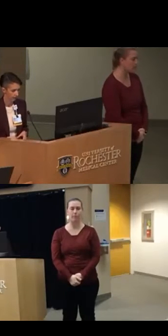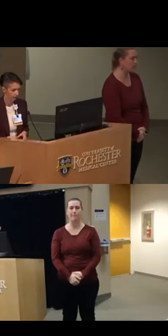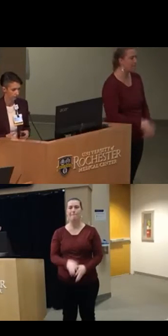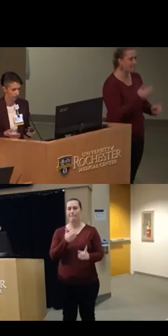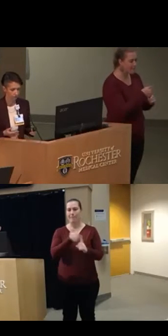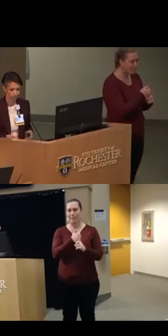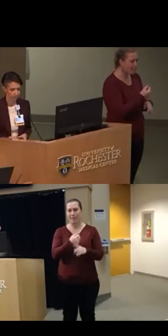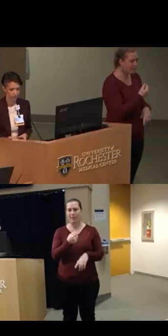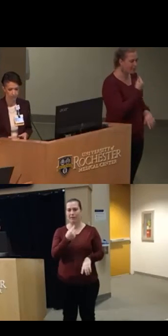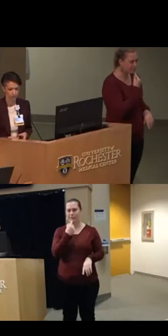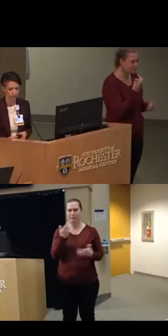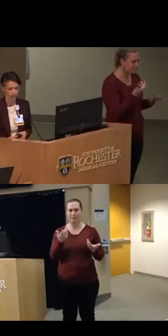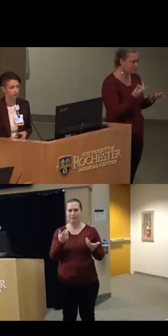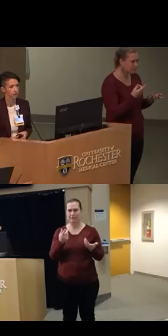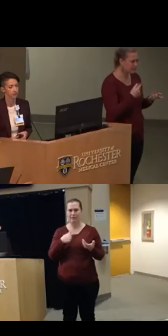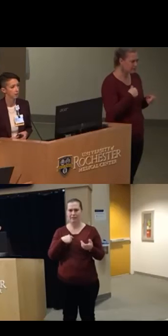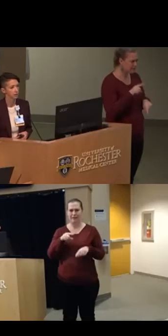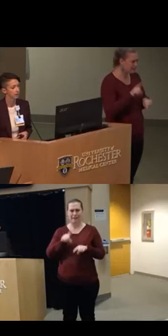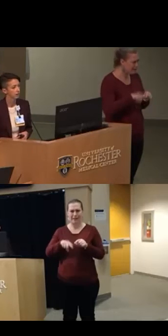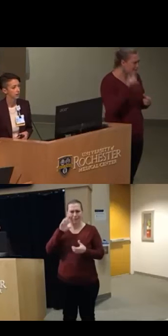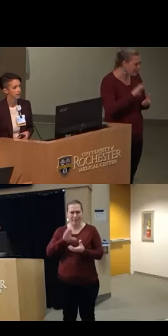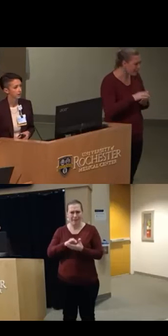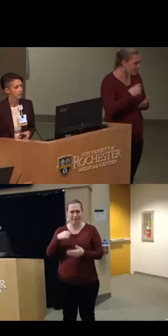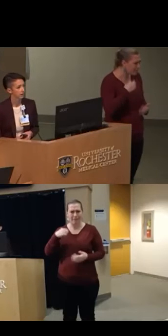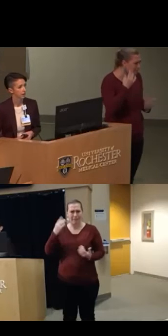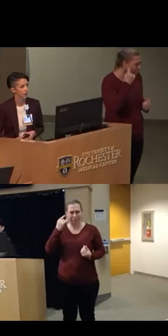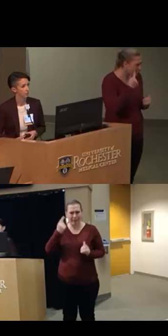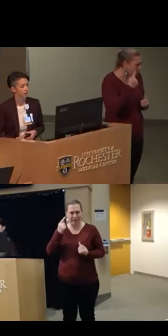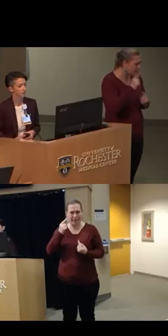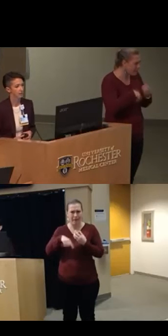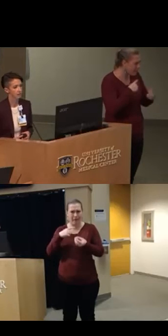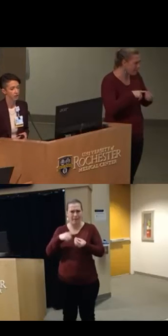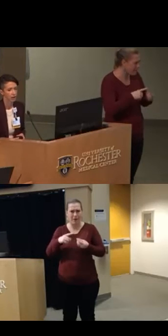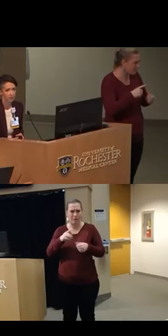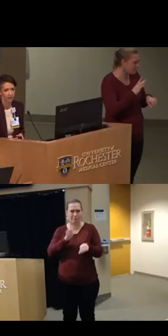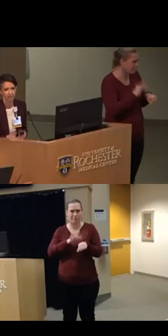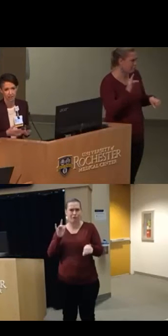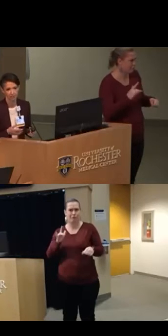I can't believe I'm thinking of taking early retirement um I've been in this job I'm I've